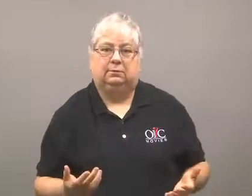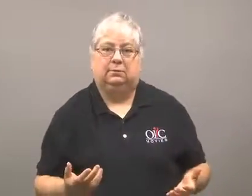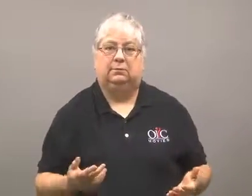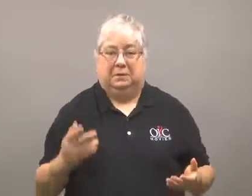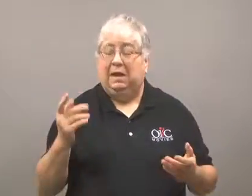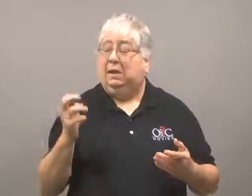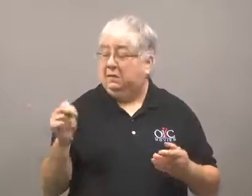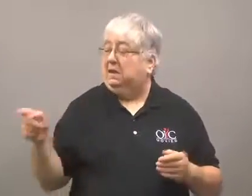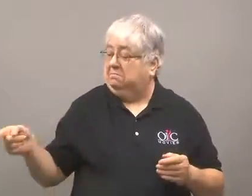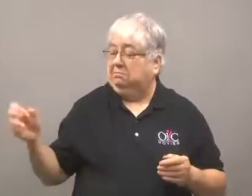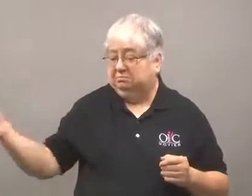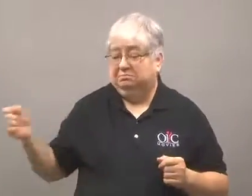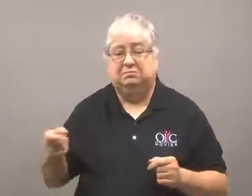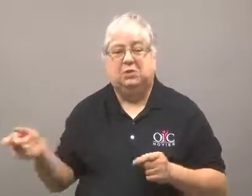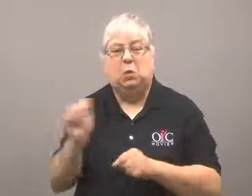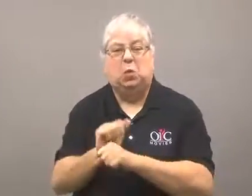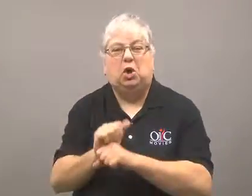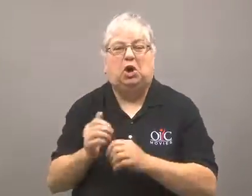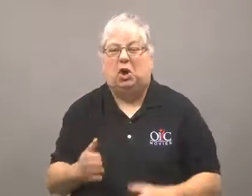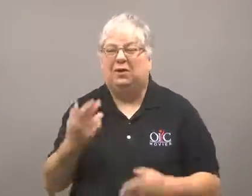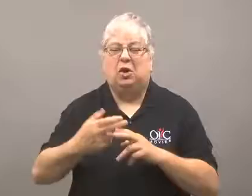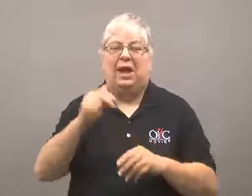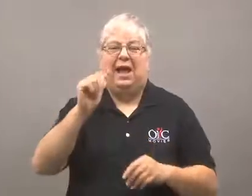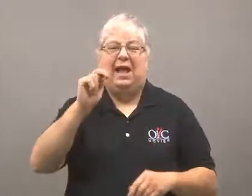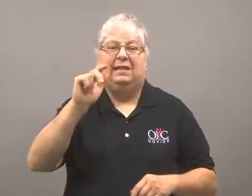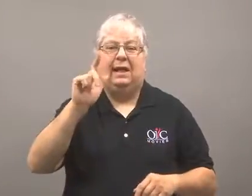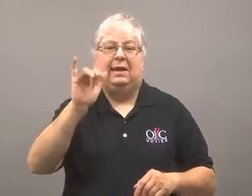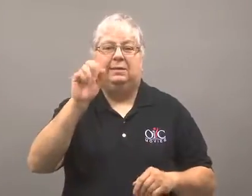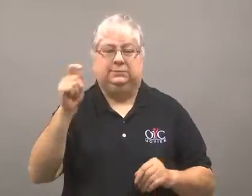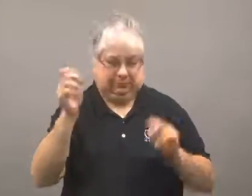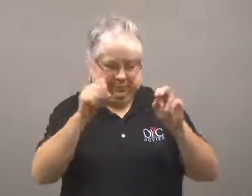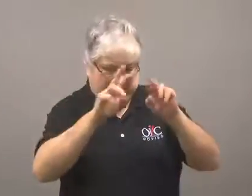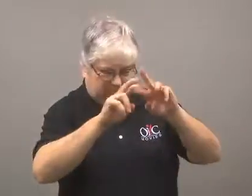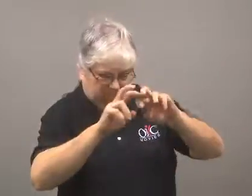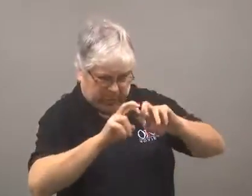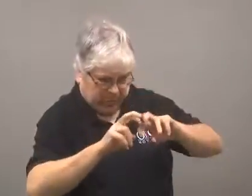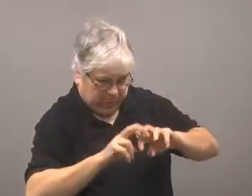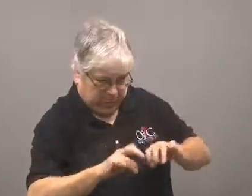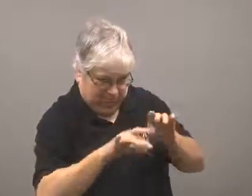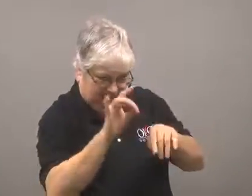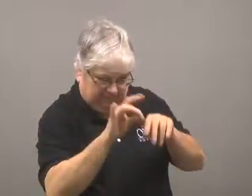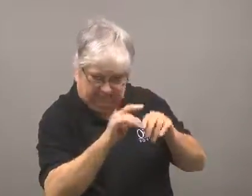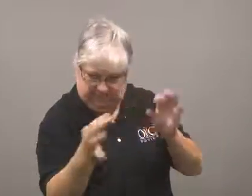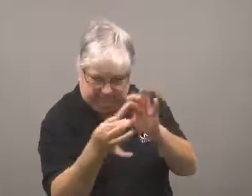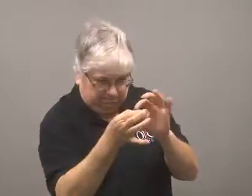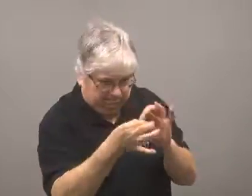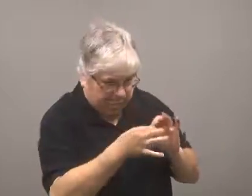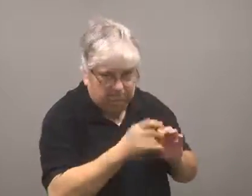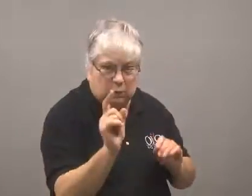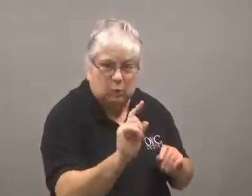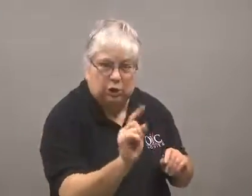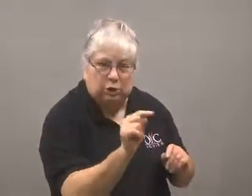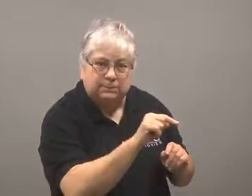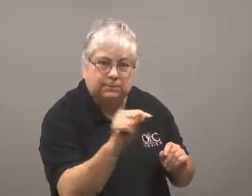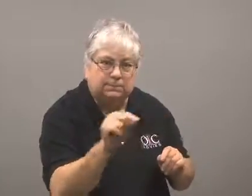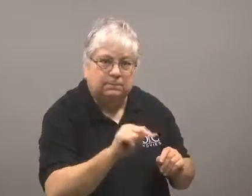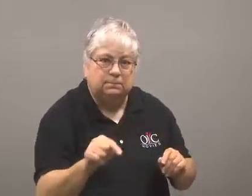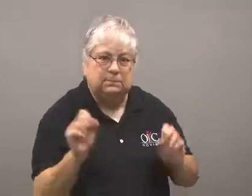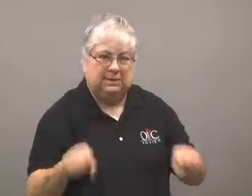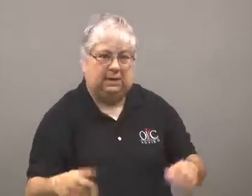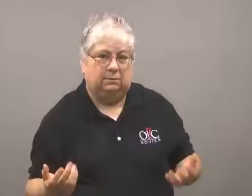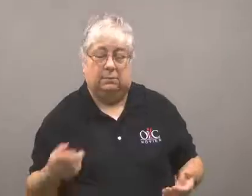Then analysts can go over it and see what's there.